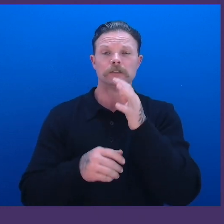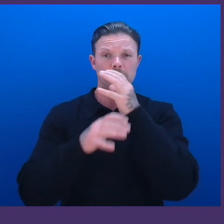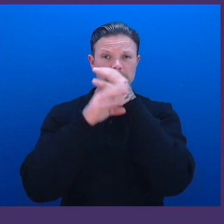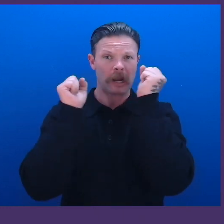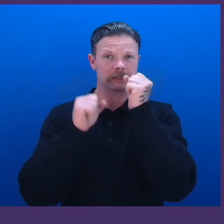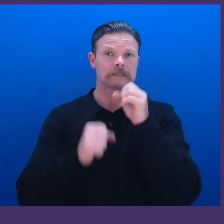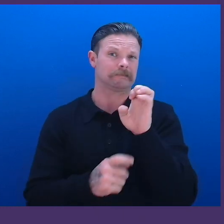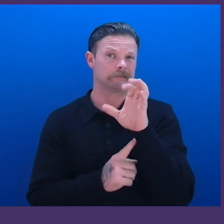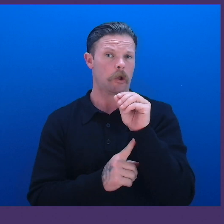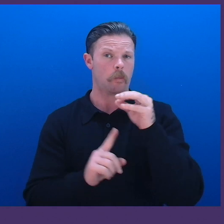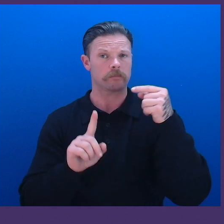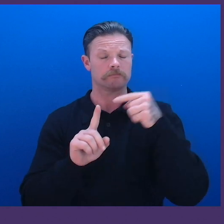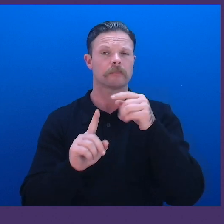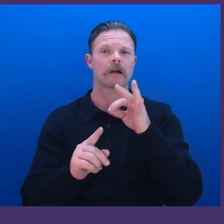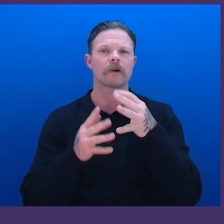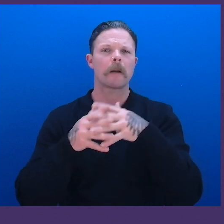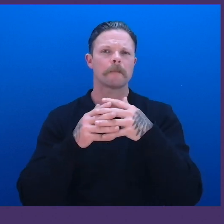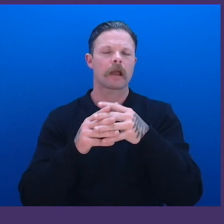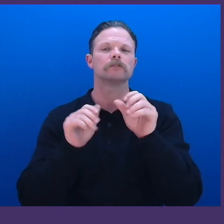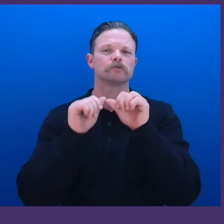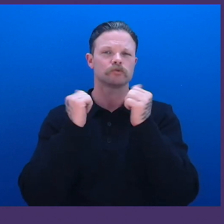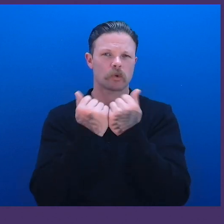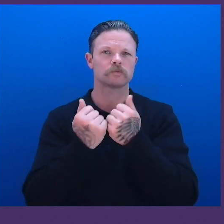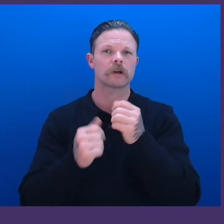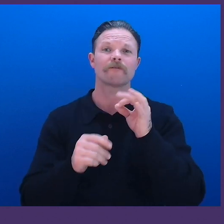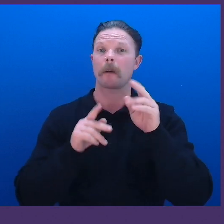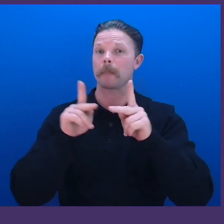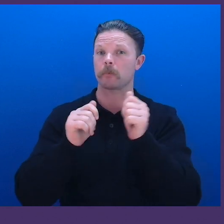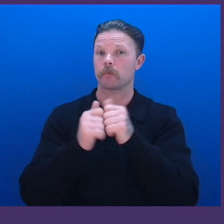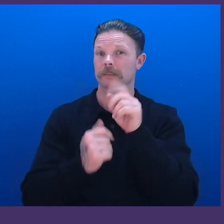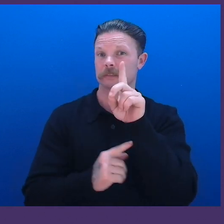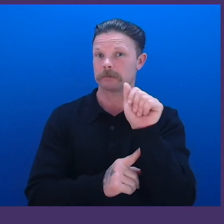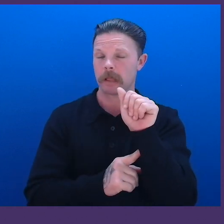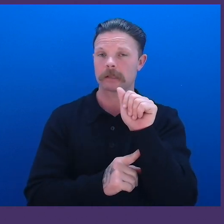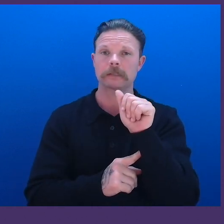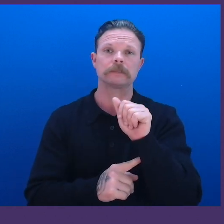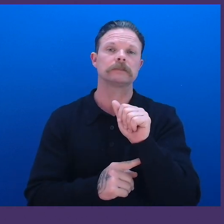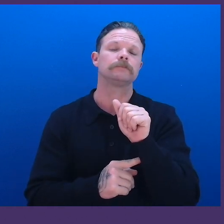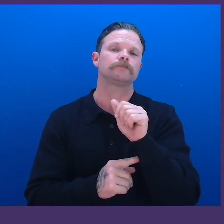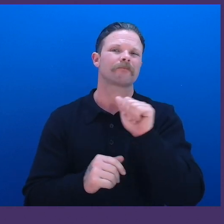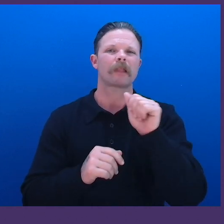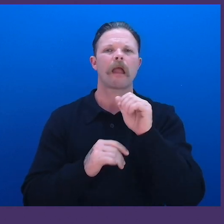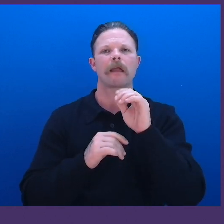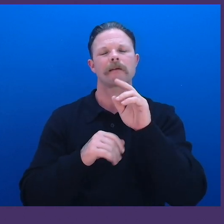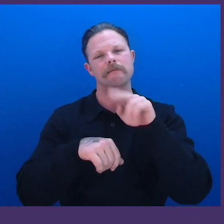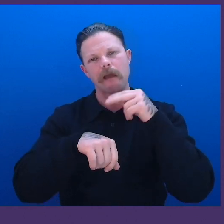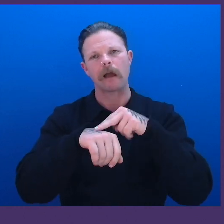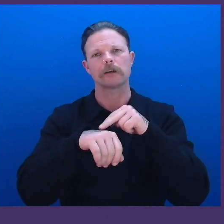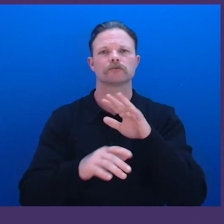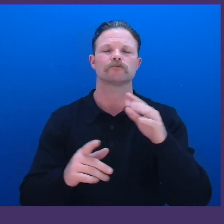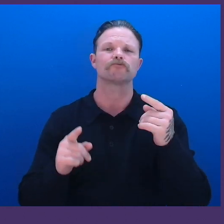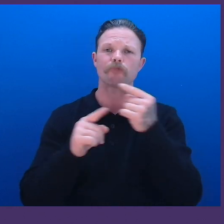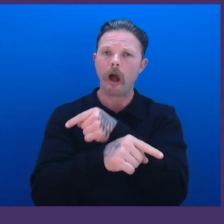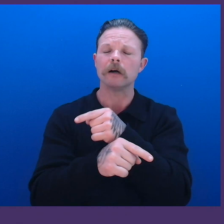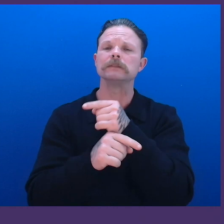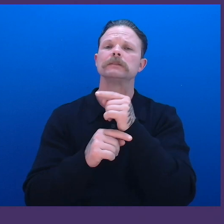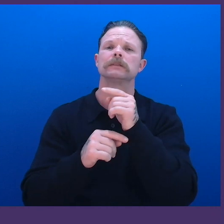of the American Association of People with Disabilities, a national, cross-disability, civil rights organization